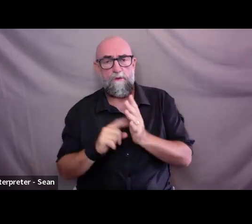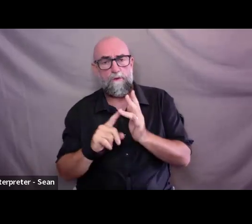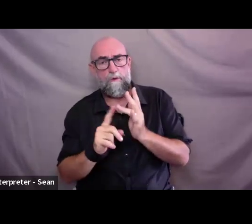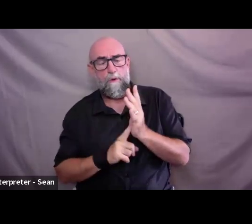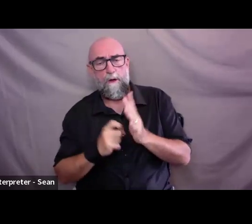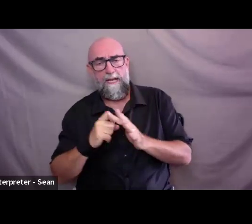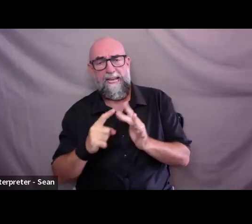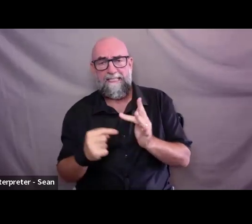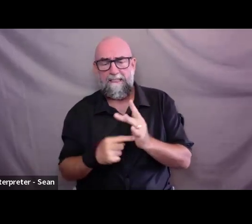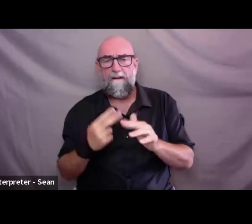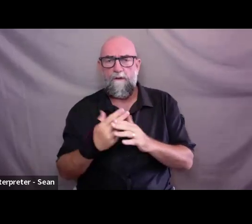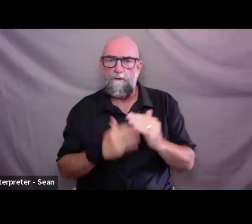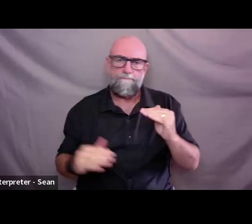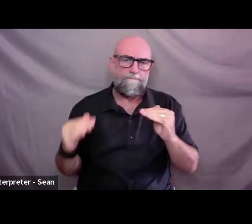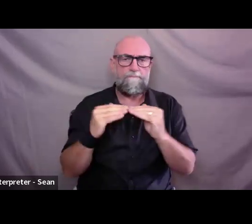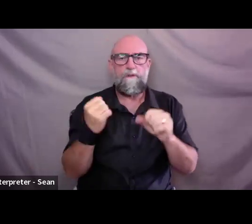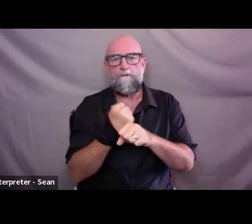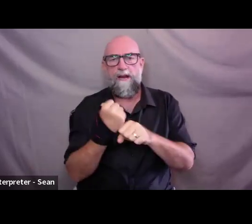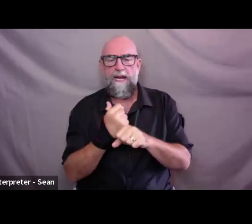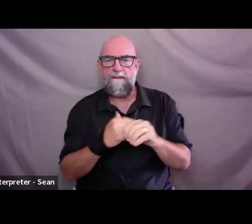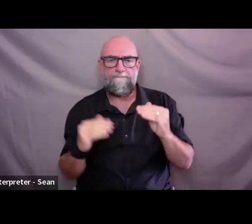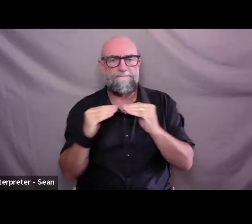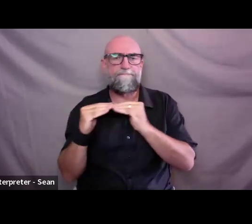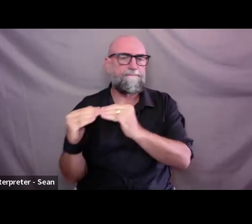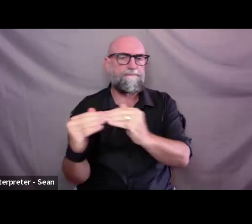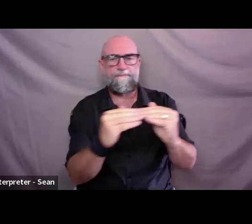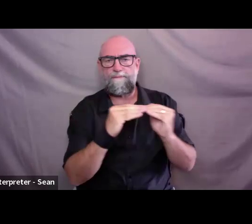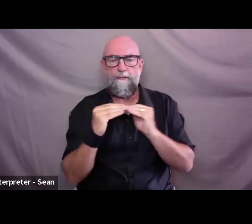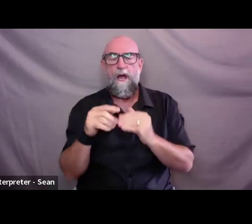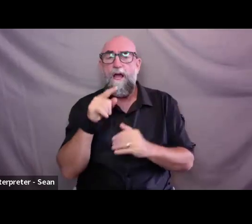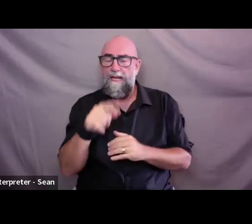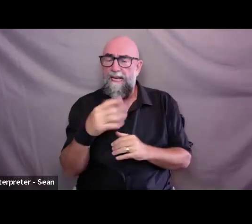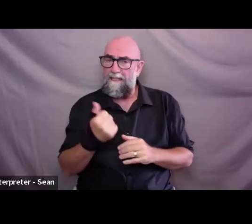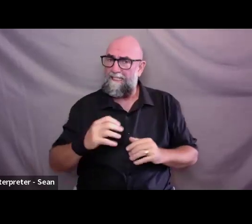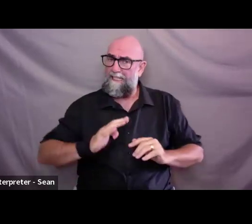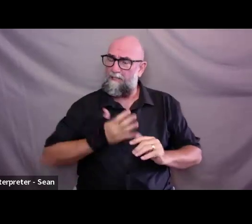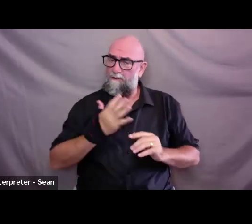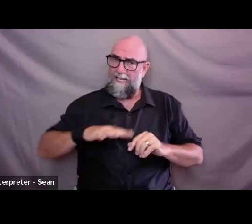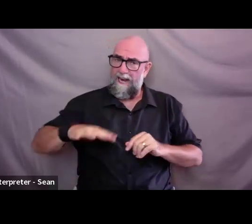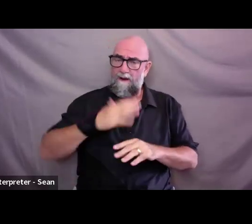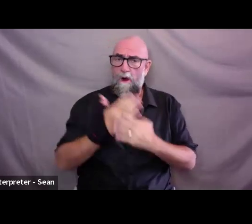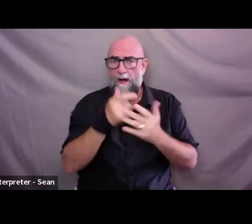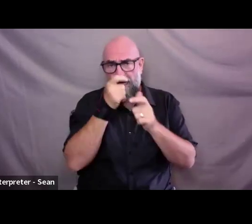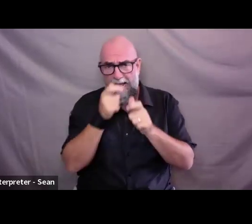believe that all good diversity practices are strongly connected to good governance practices.